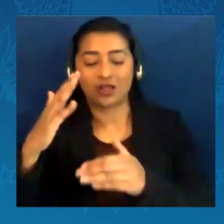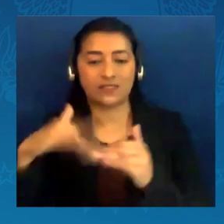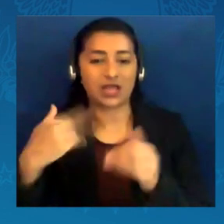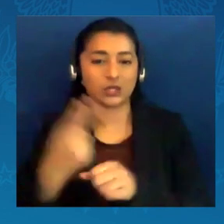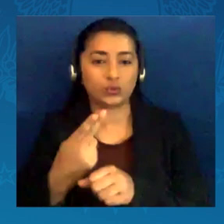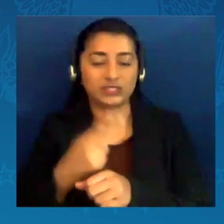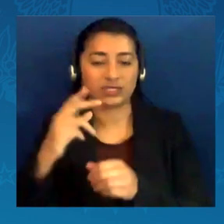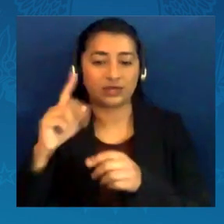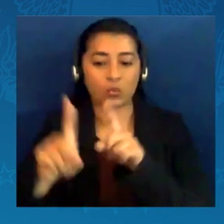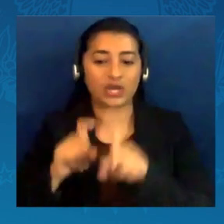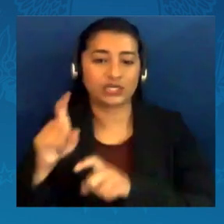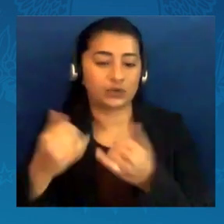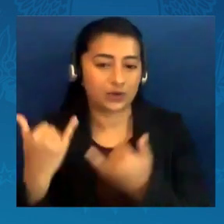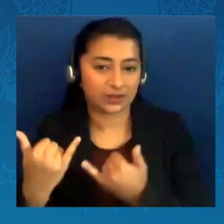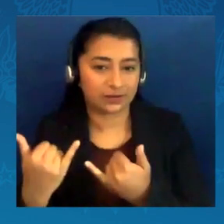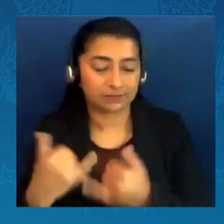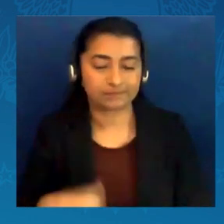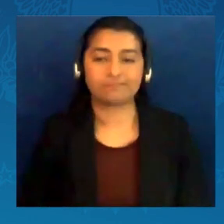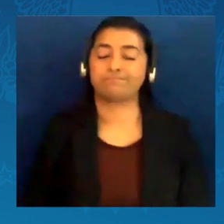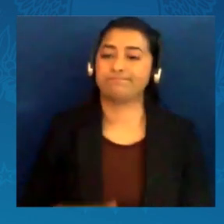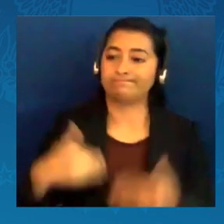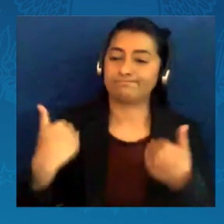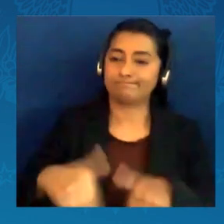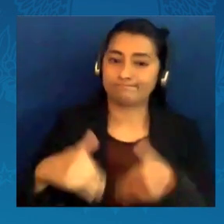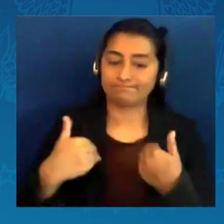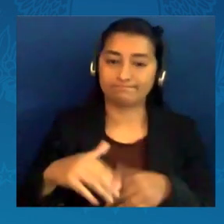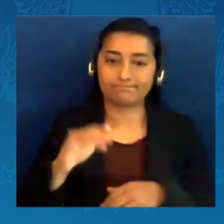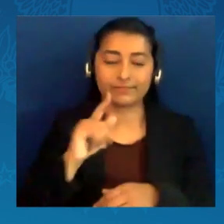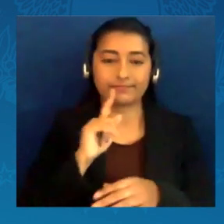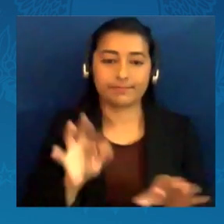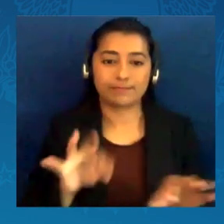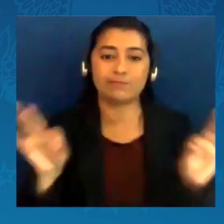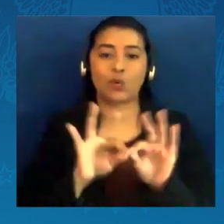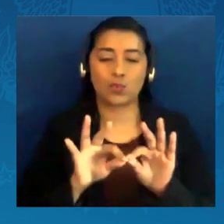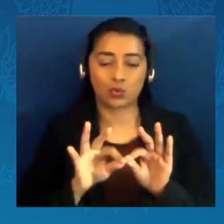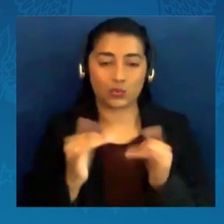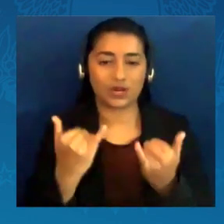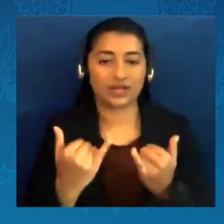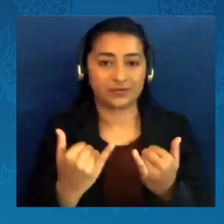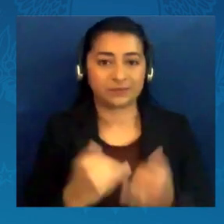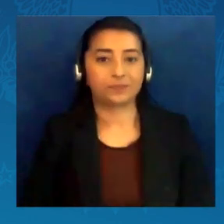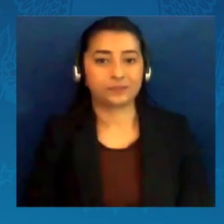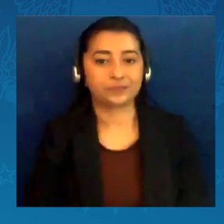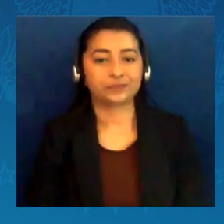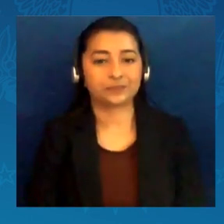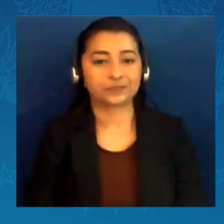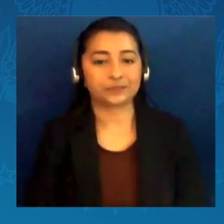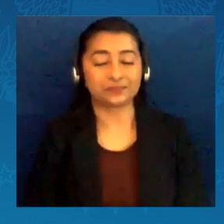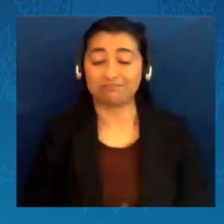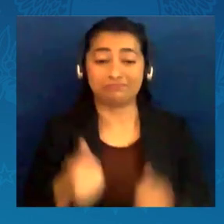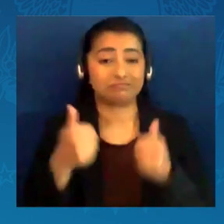The Vice President: That's particularly important at this moment. That's wonderful. I think on the issue of health care,